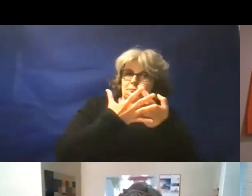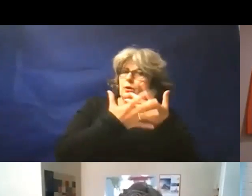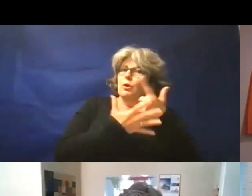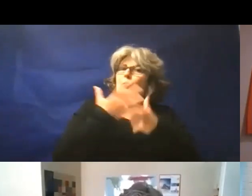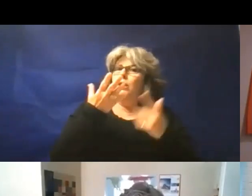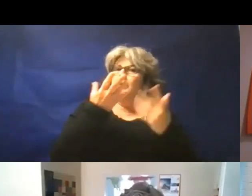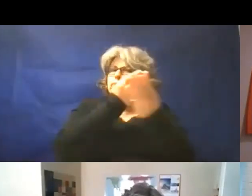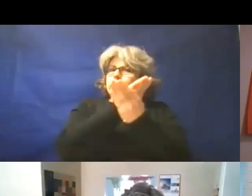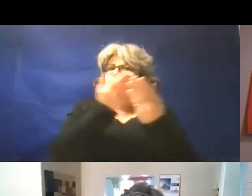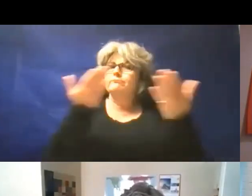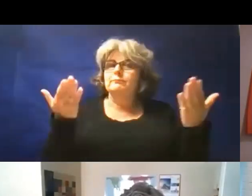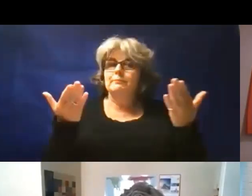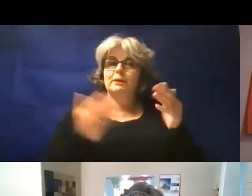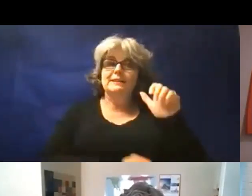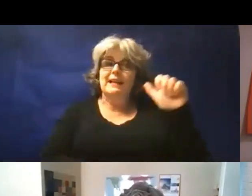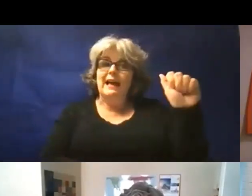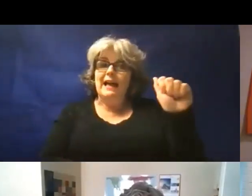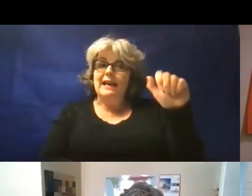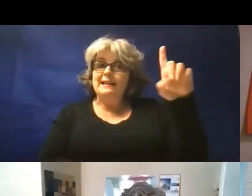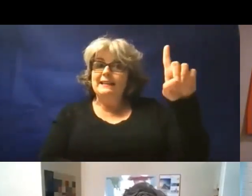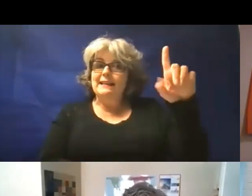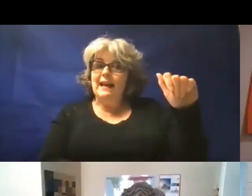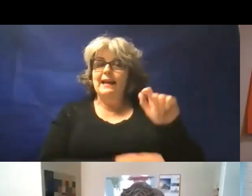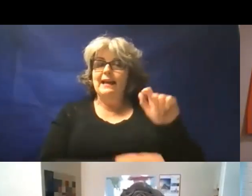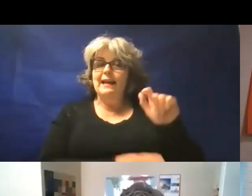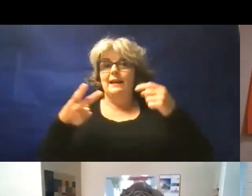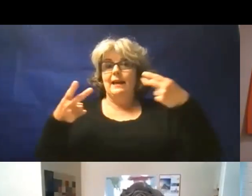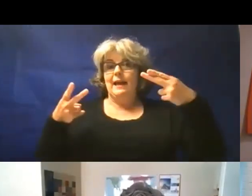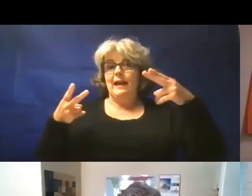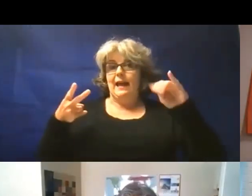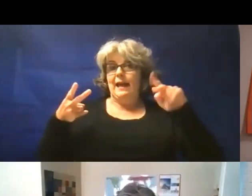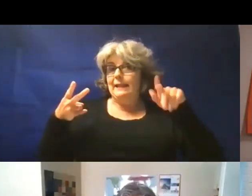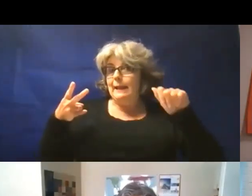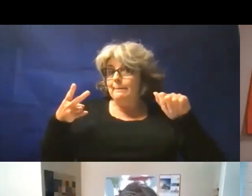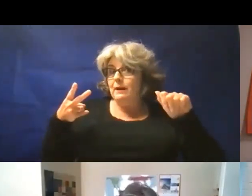in light of ADA and HIPAA compliance who should be reviewing this information and what should they be